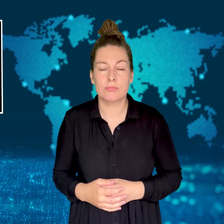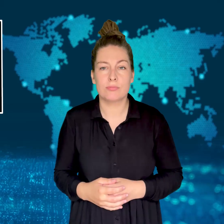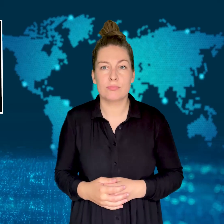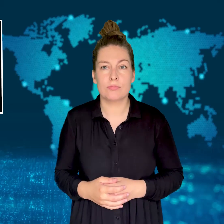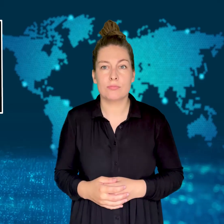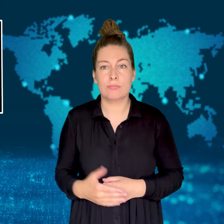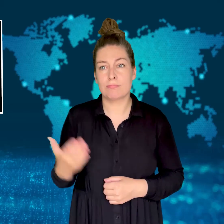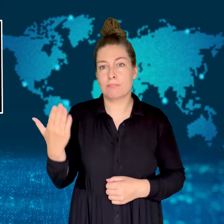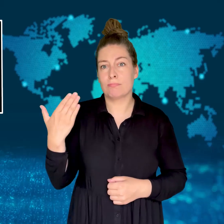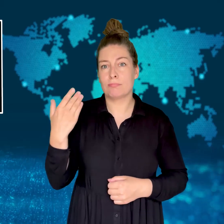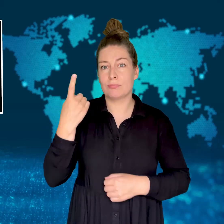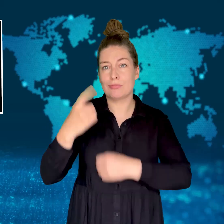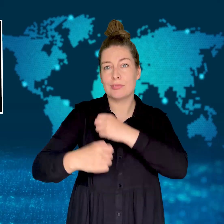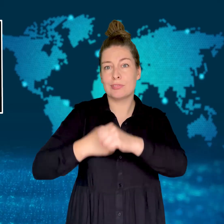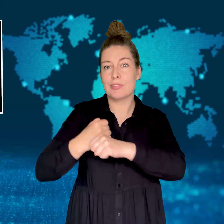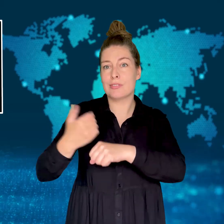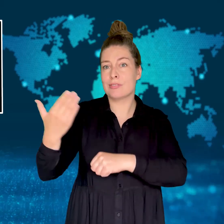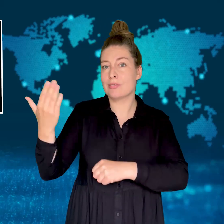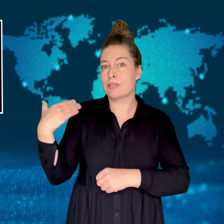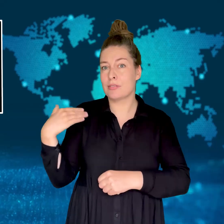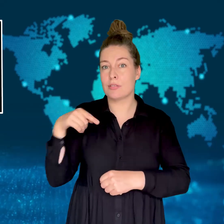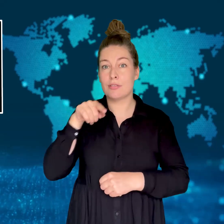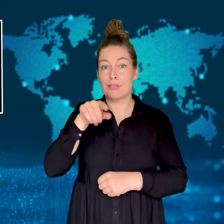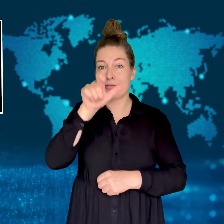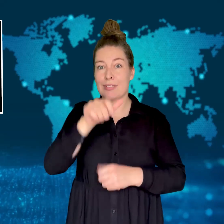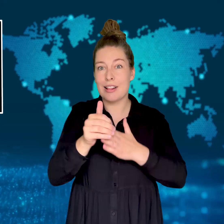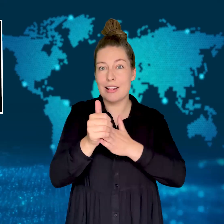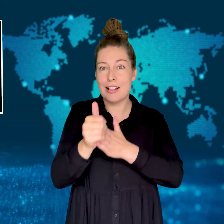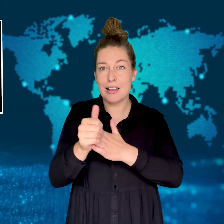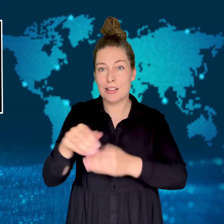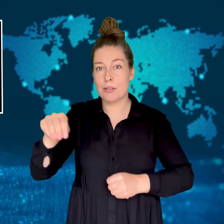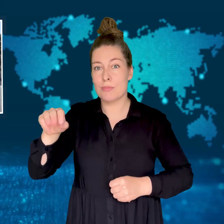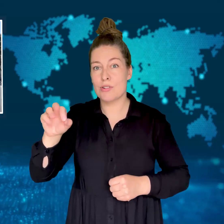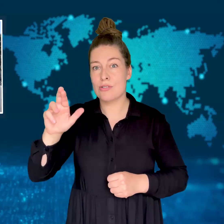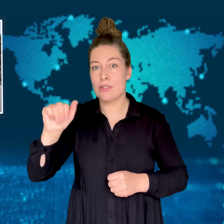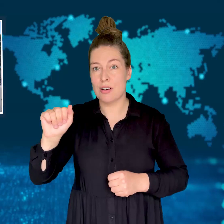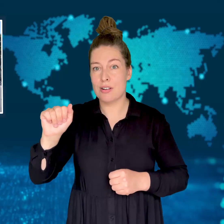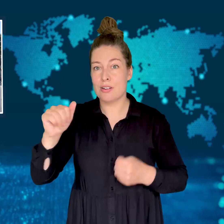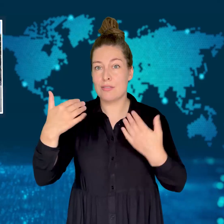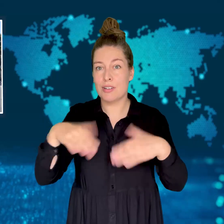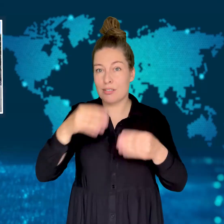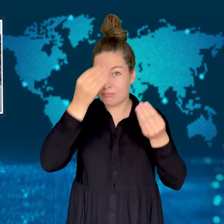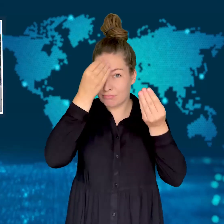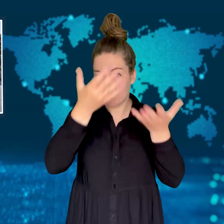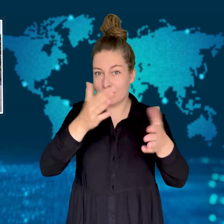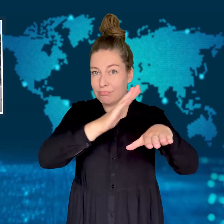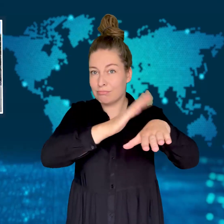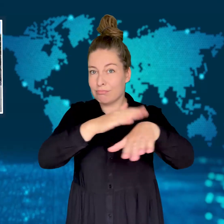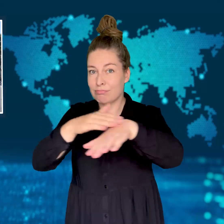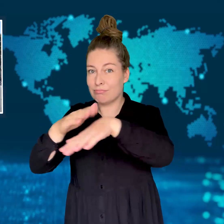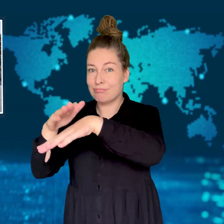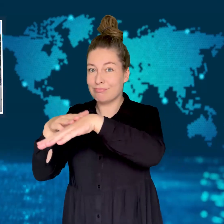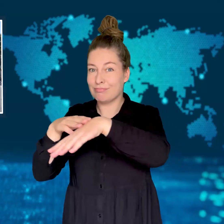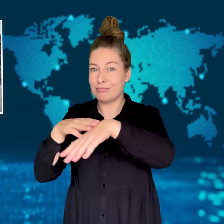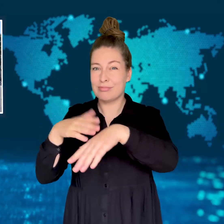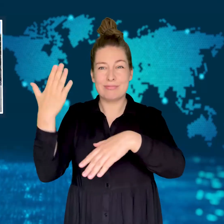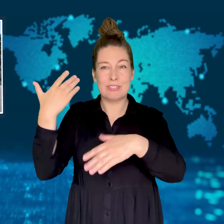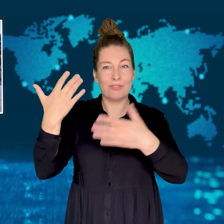been replaced by another carte.